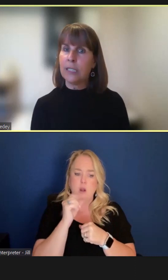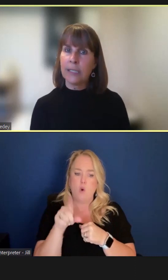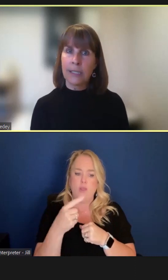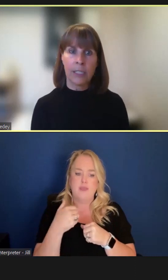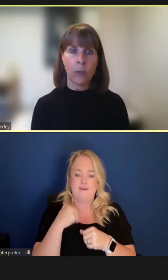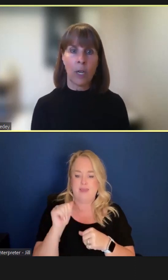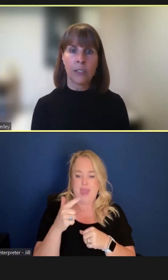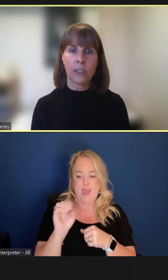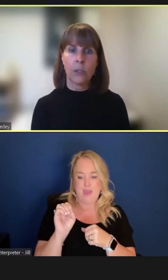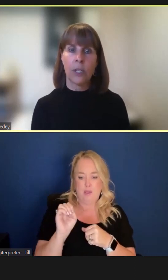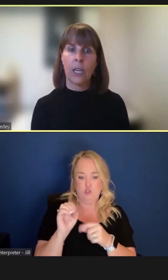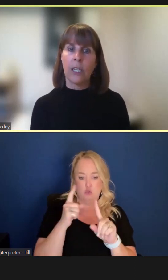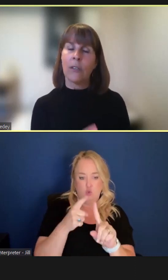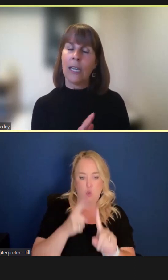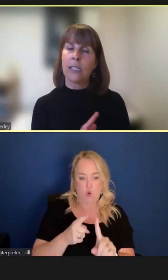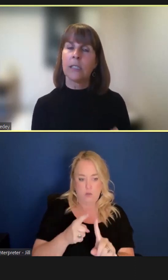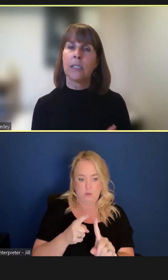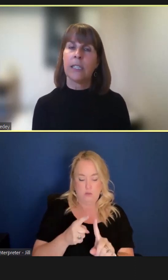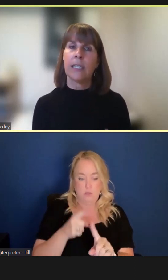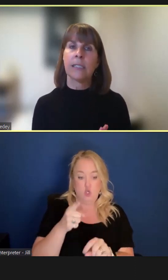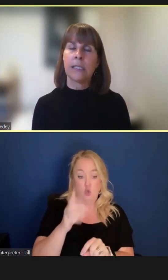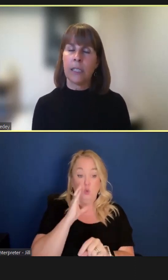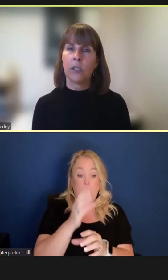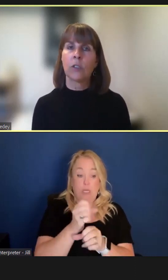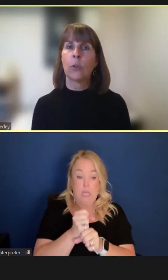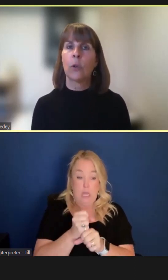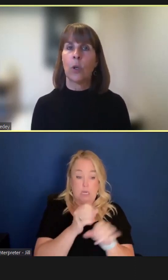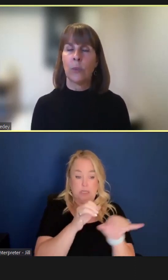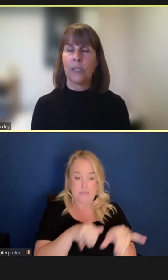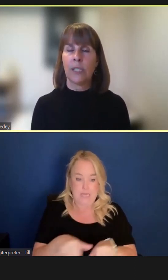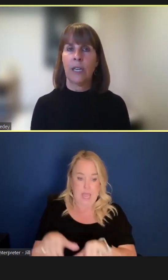to get a raw store you're actually going to get a standard score or a percentile